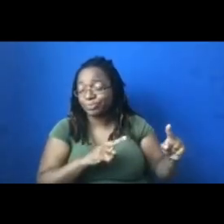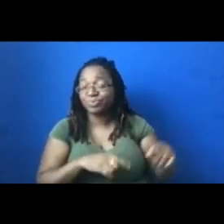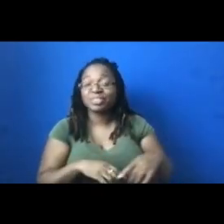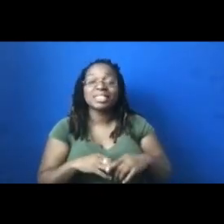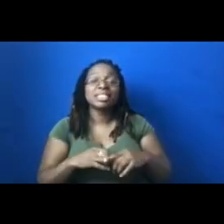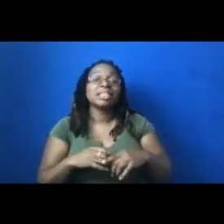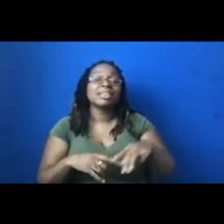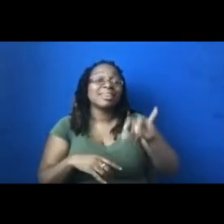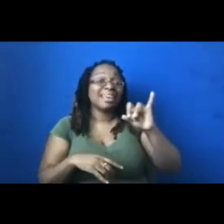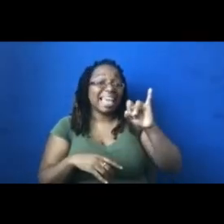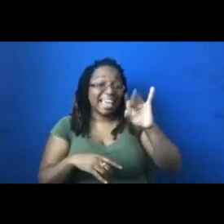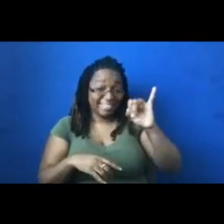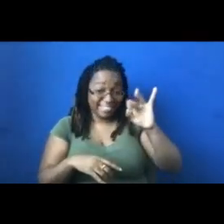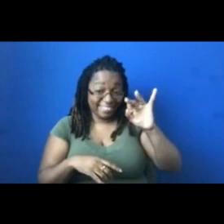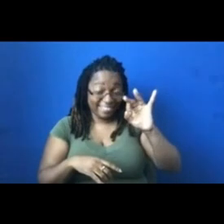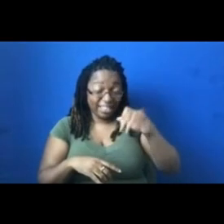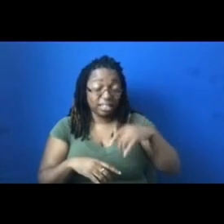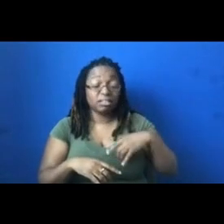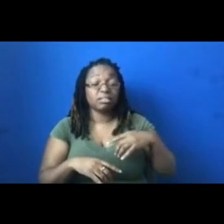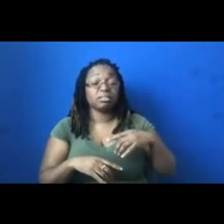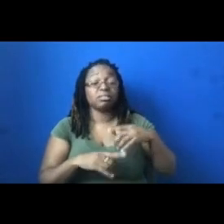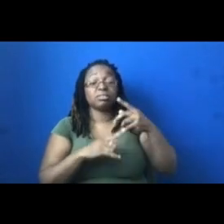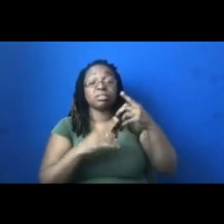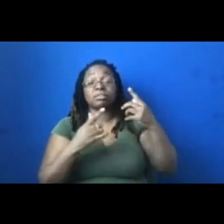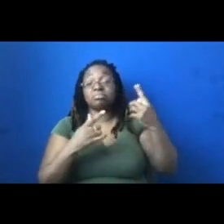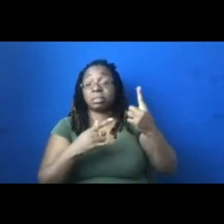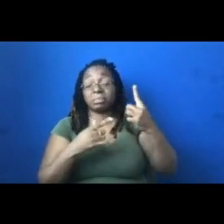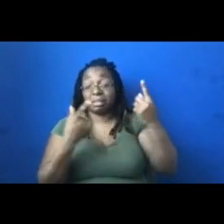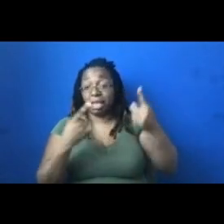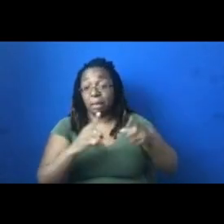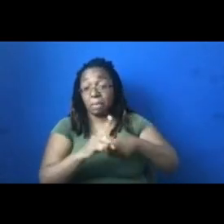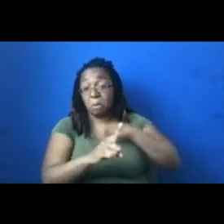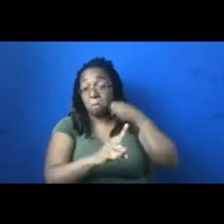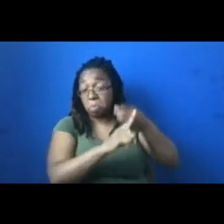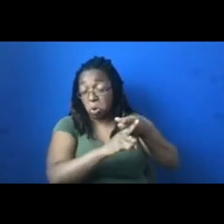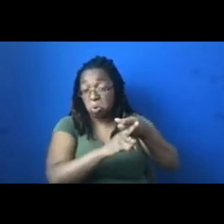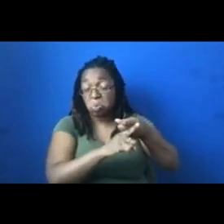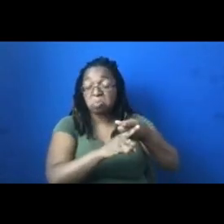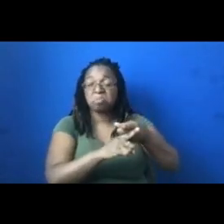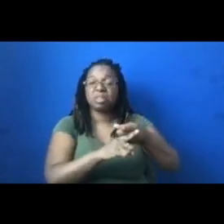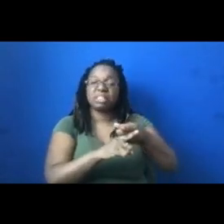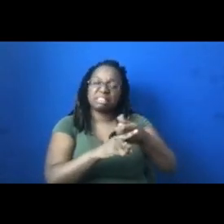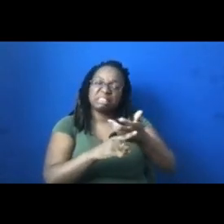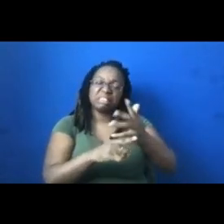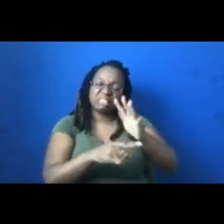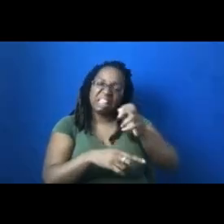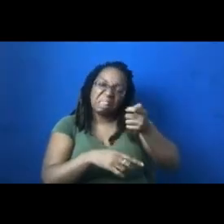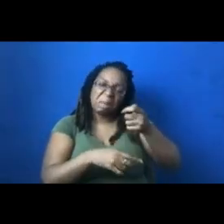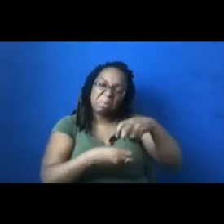particularly harsh or acute, you may have a very severe